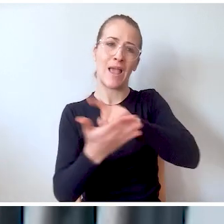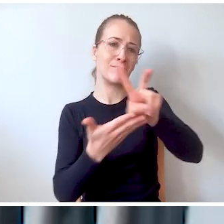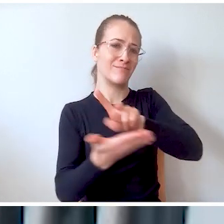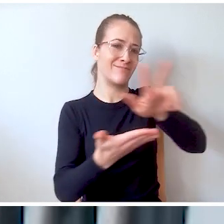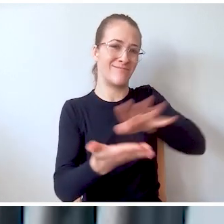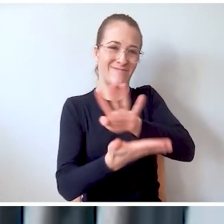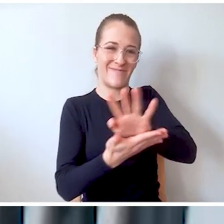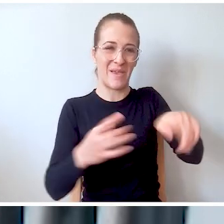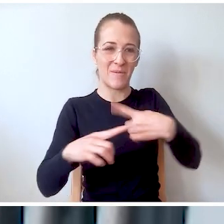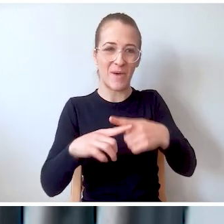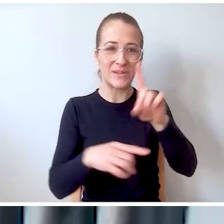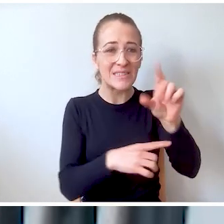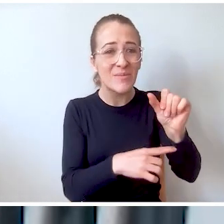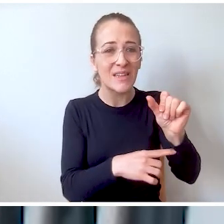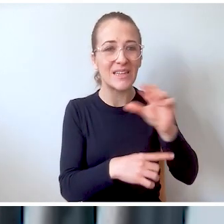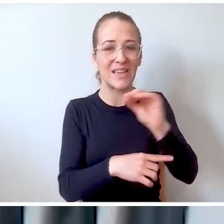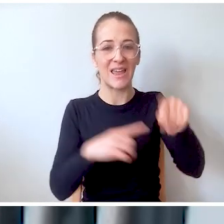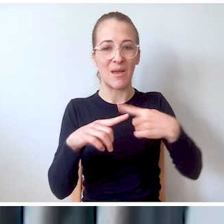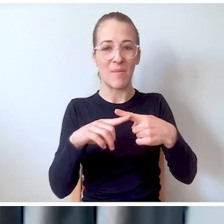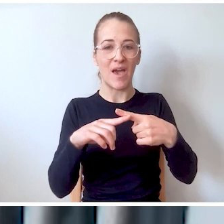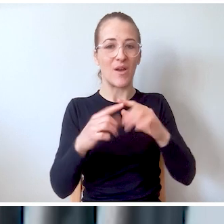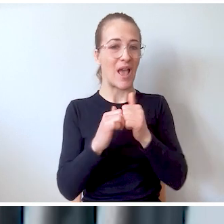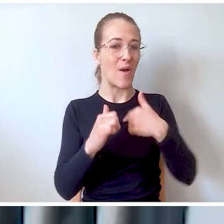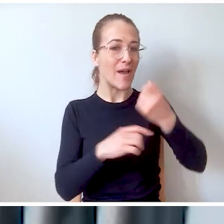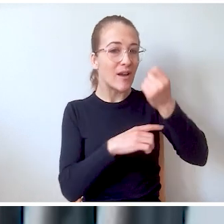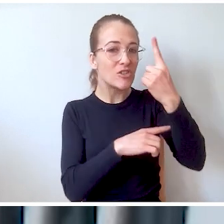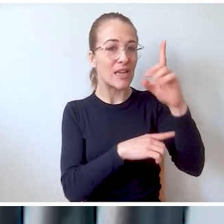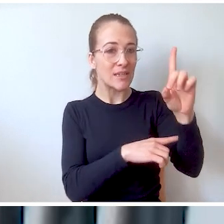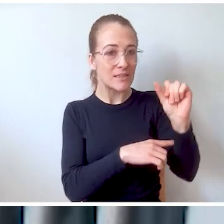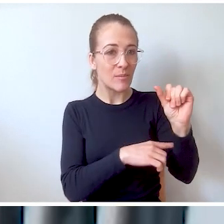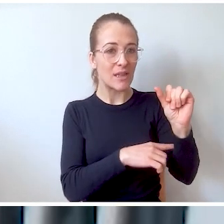about disability and about how I understand disability